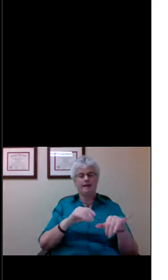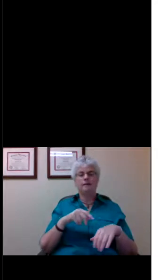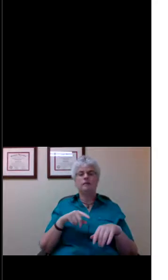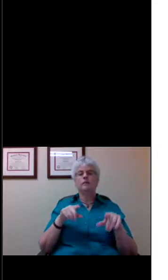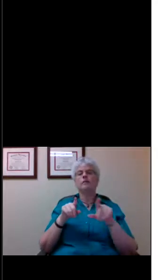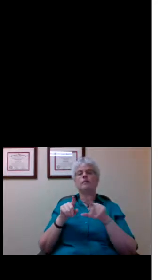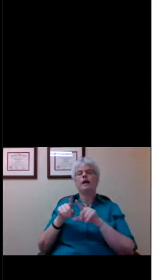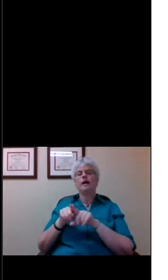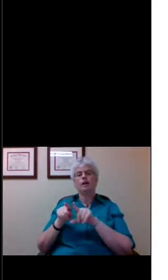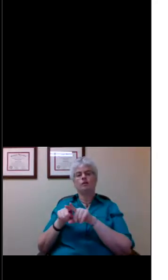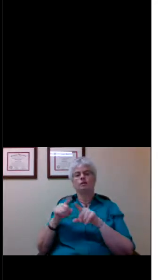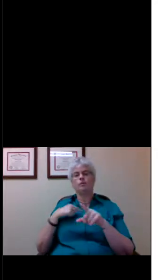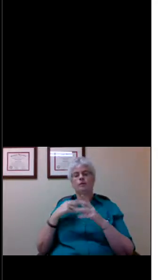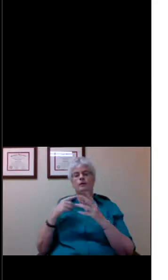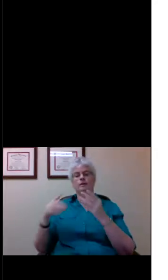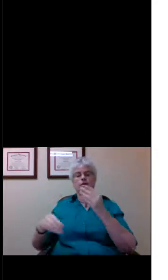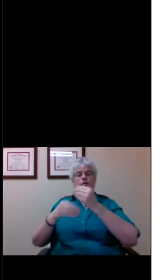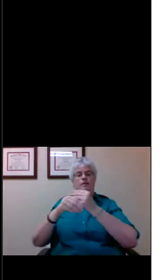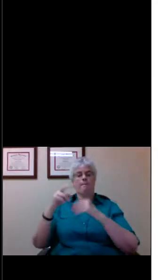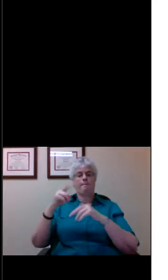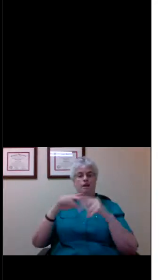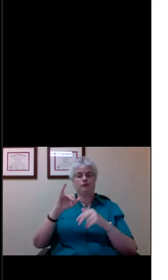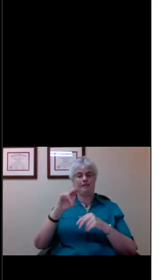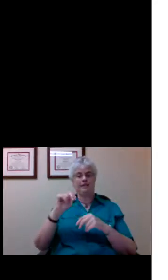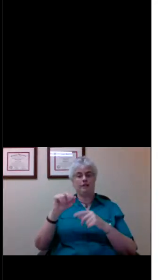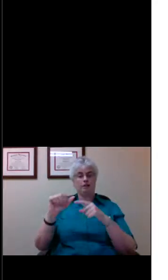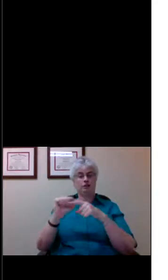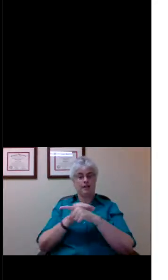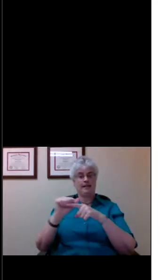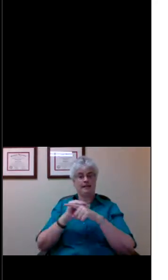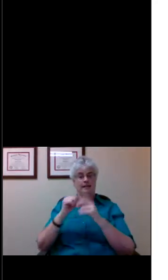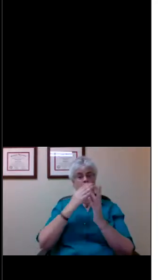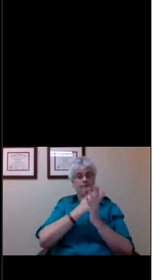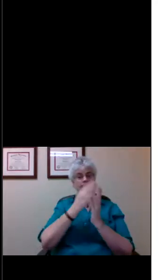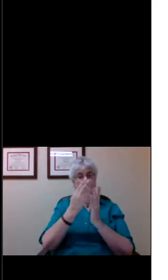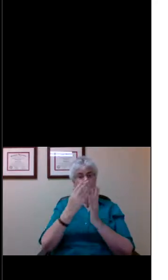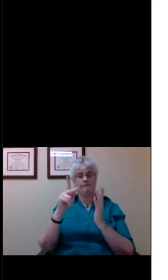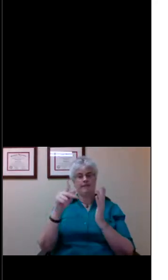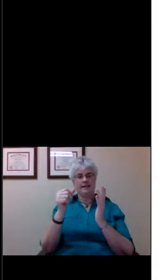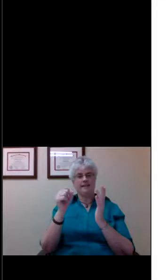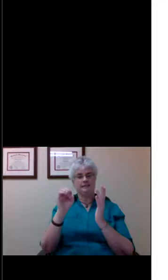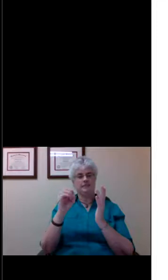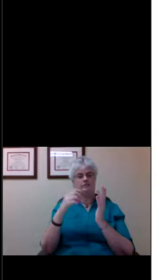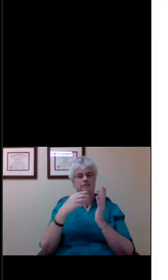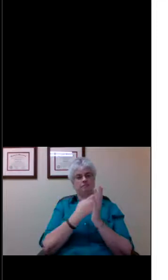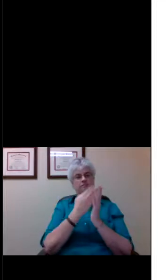lacking. And so we looked at all of that. We also built in training sessions